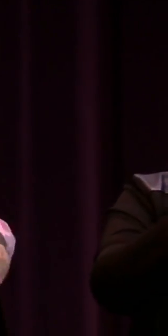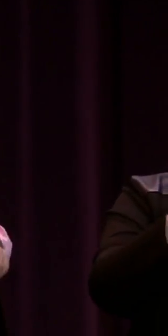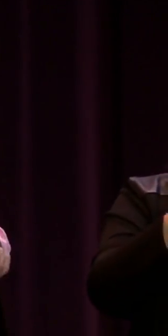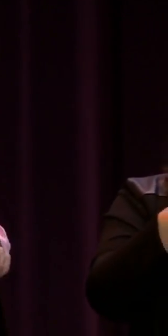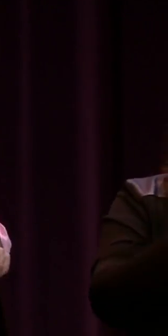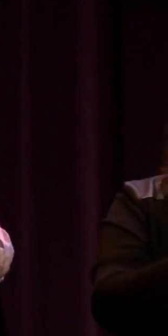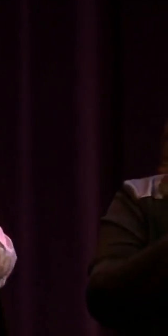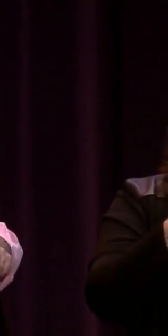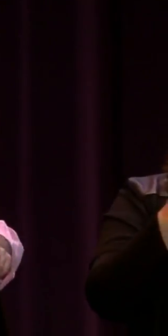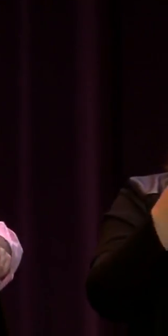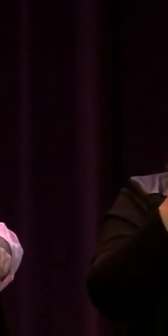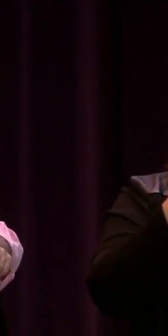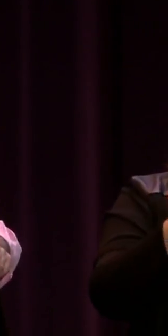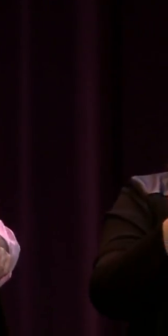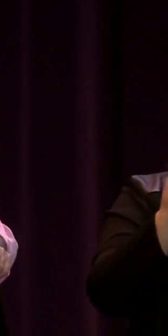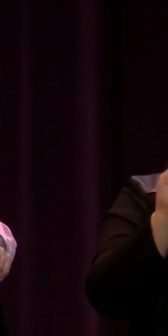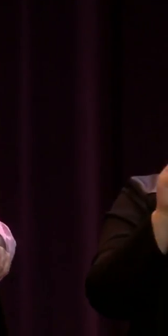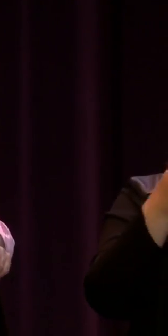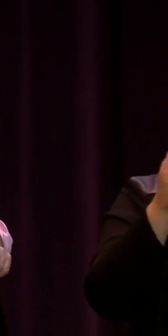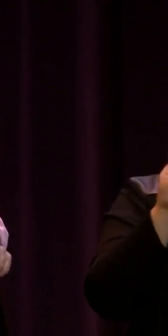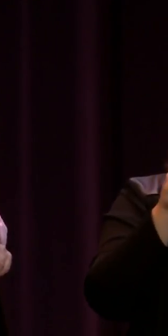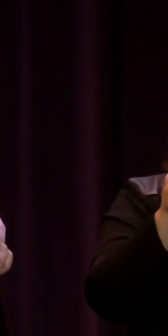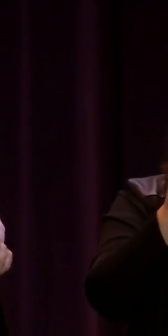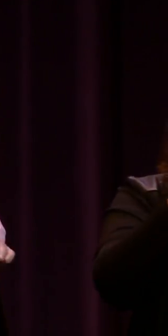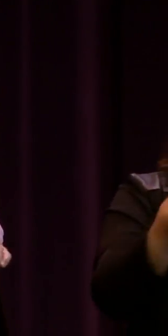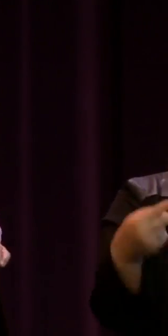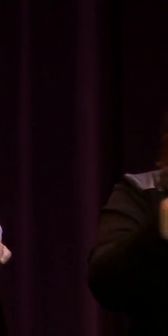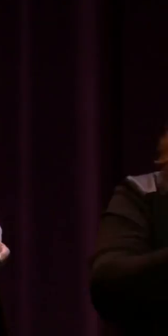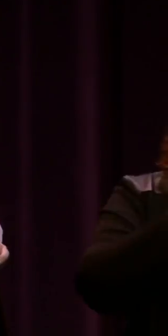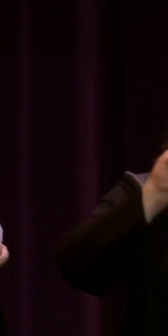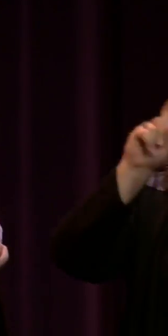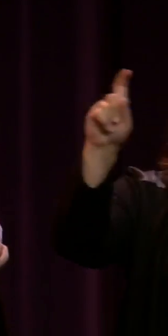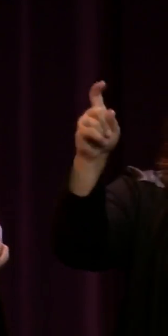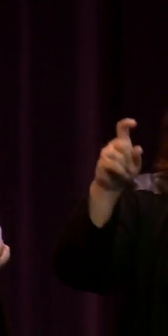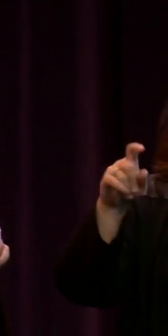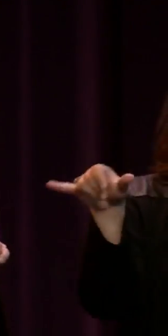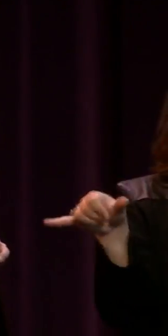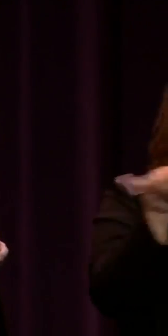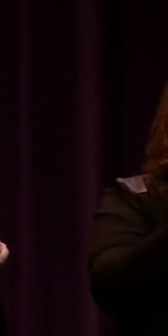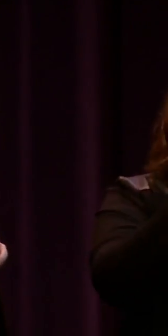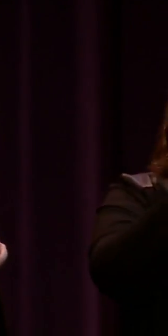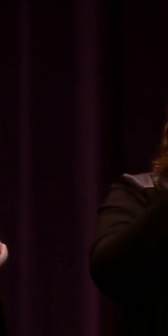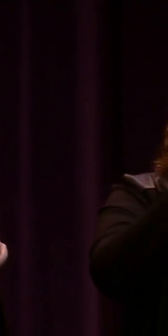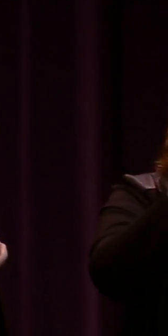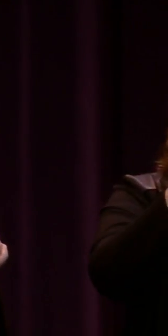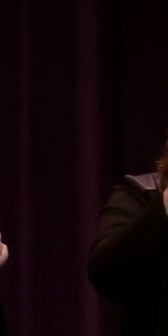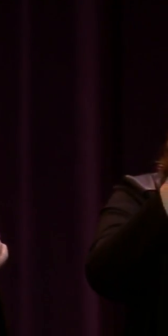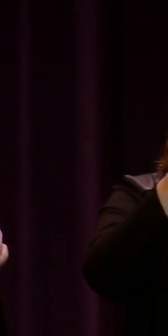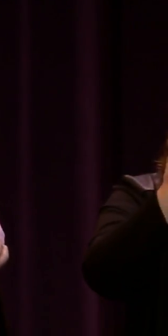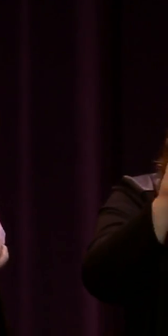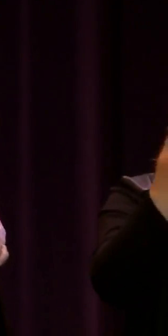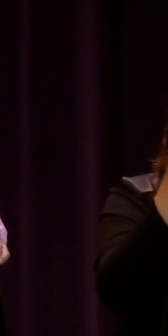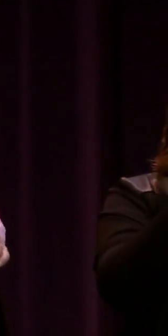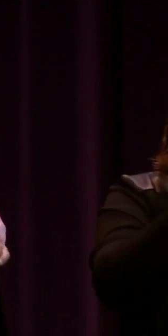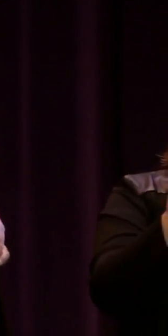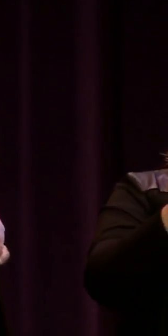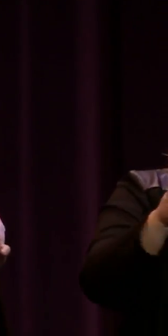EVANS, YOU NEED TO WALK OUT. YOU NEED TO DO A MISSISSIPPI 64. YOU NEED TO CAUSE TROUBLE.